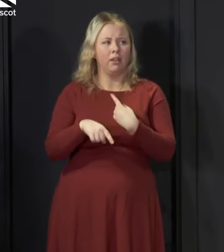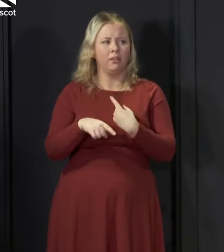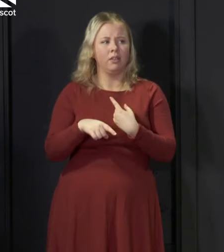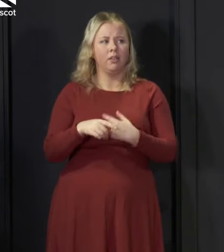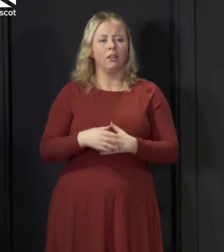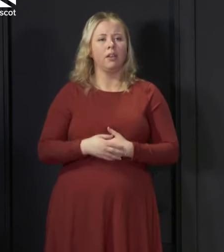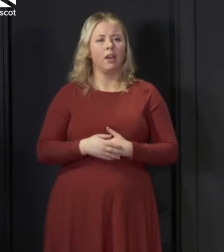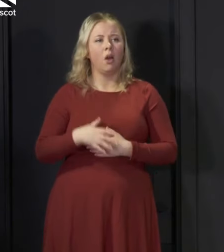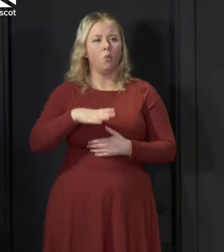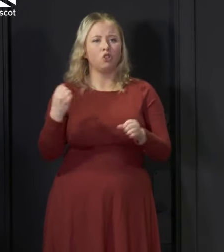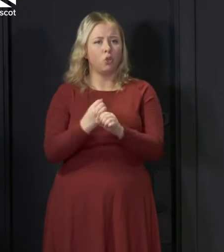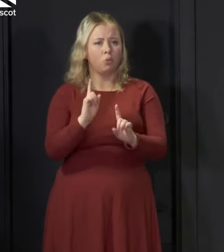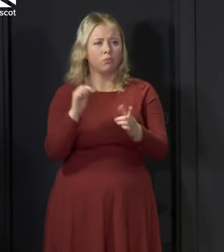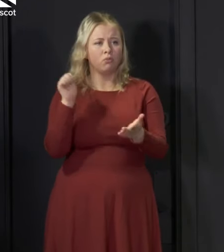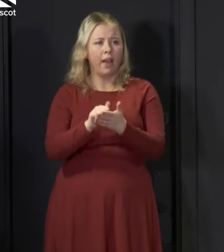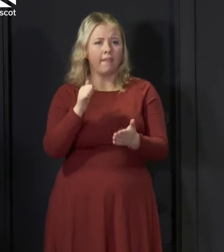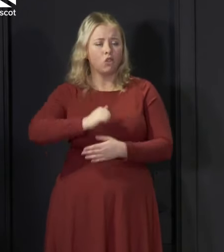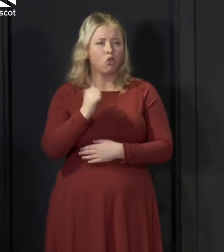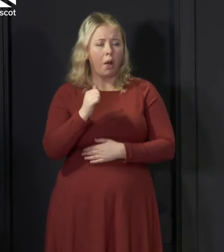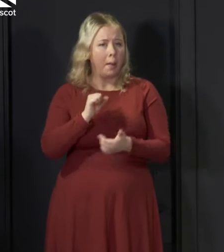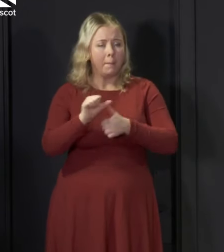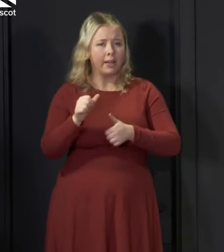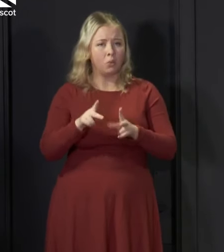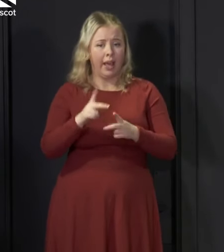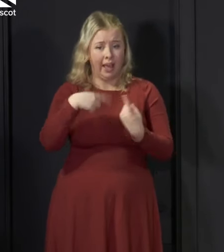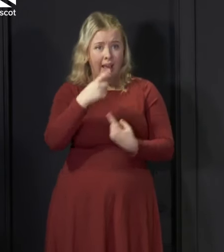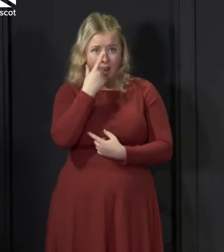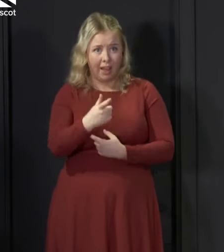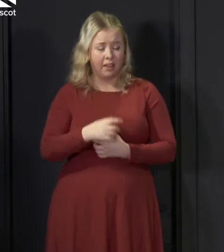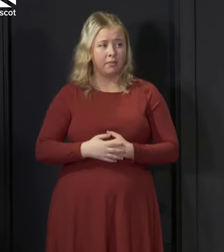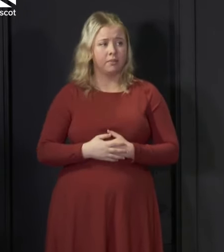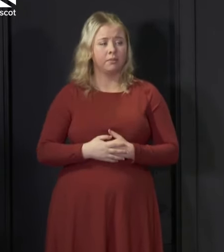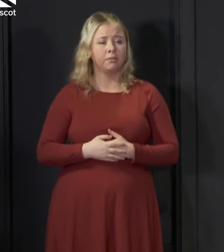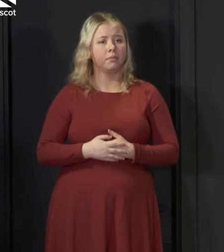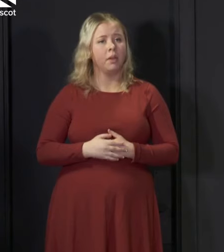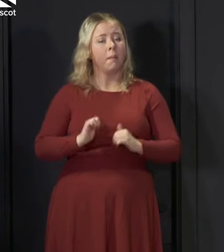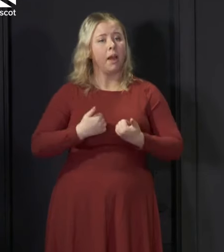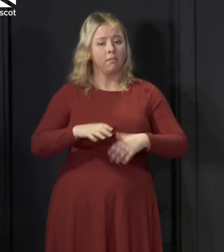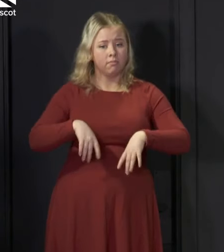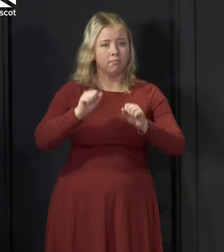to do what's right for Scotland as best I can. And my starting point on that has been